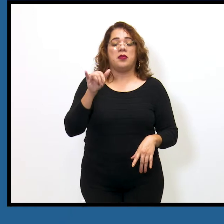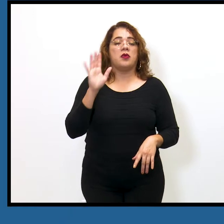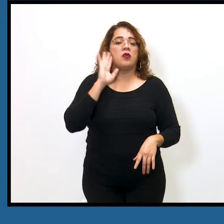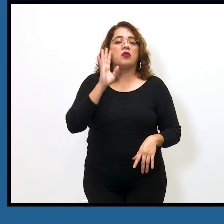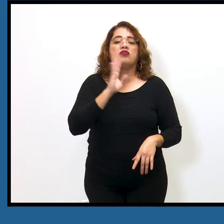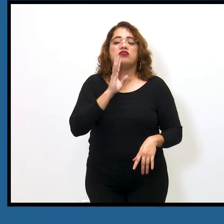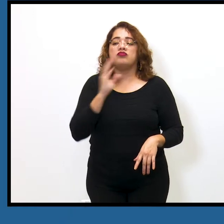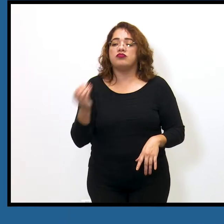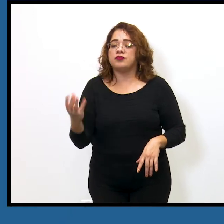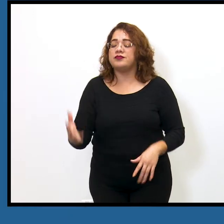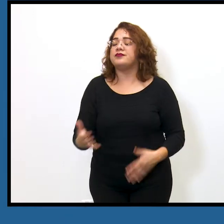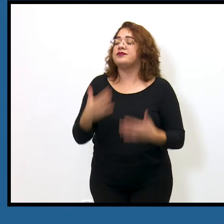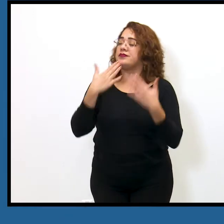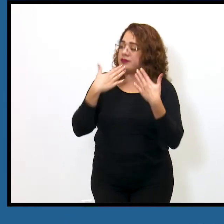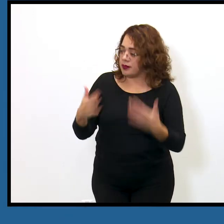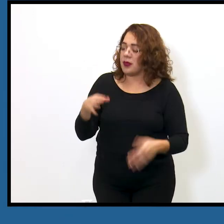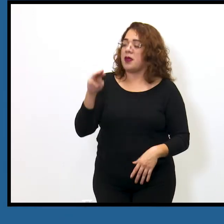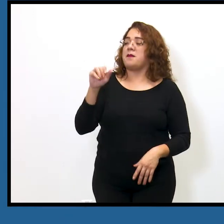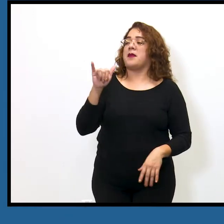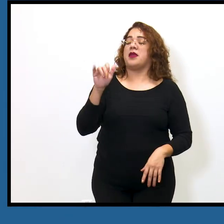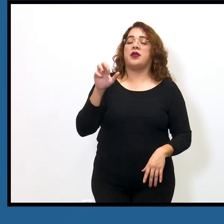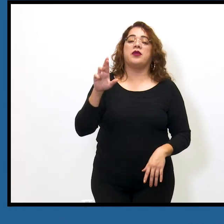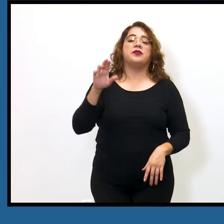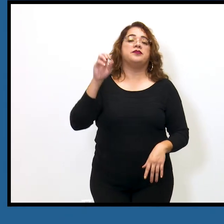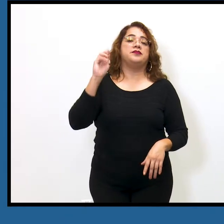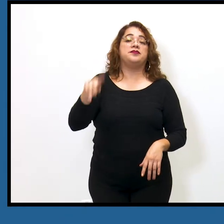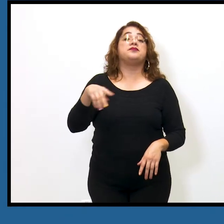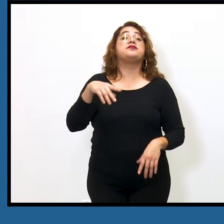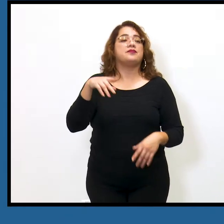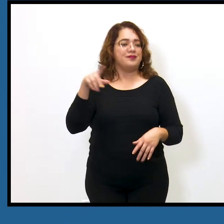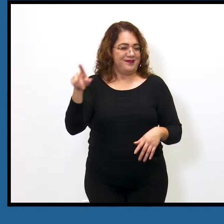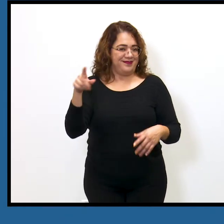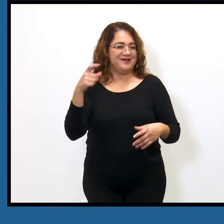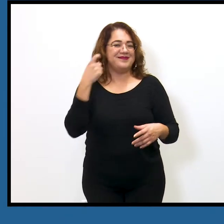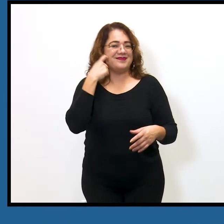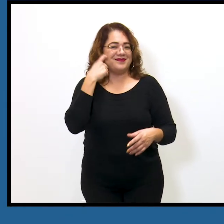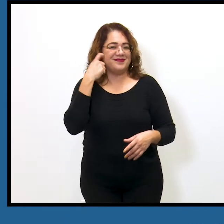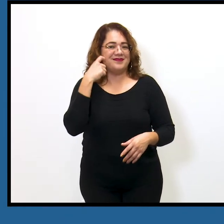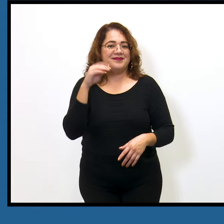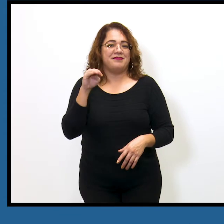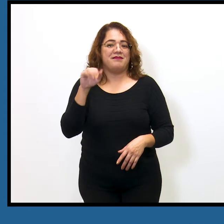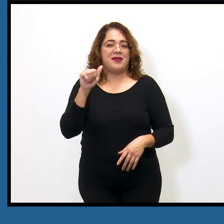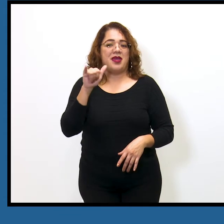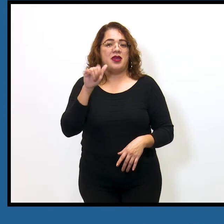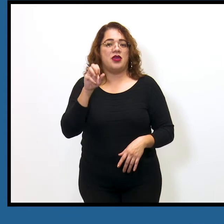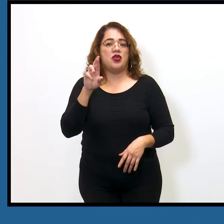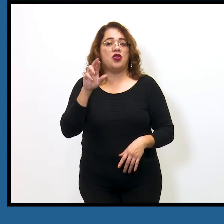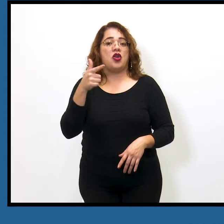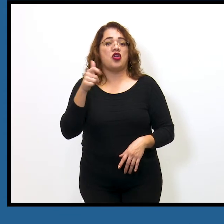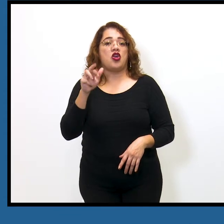Thank you mayor. So as mayor Garcia shared we are in a very difficult time right now each day.